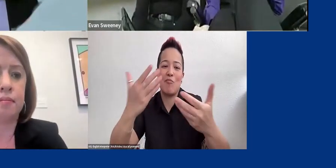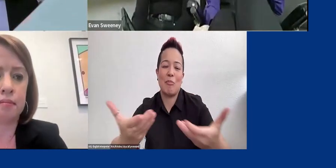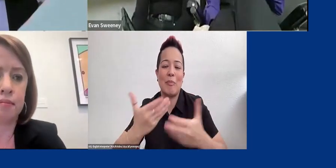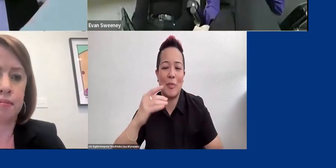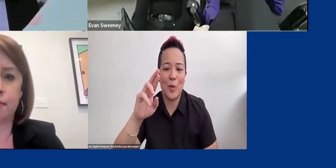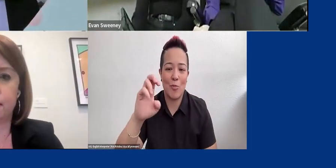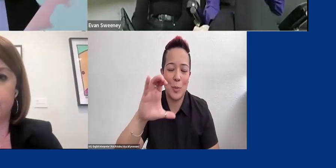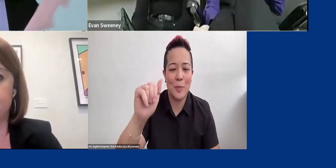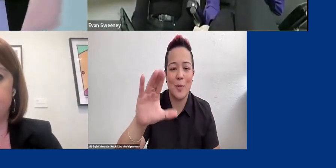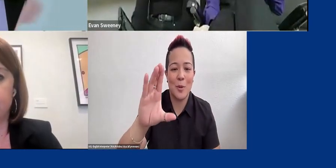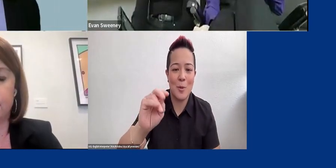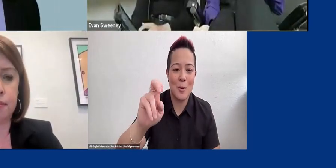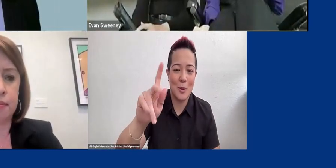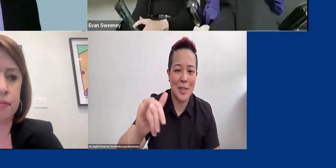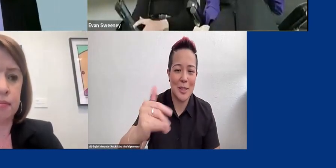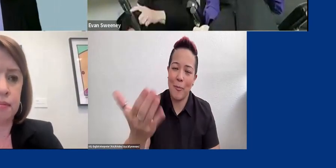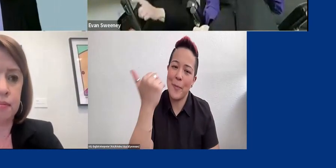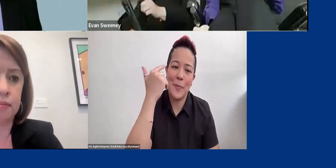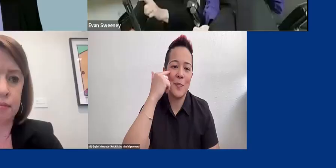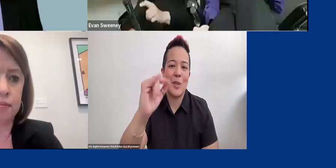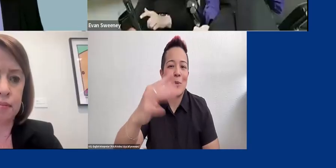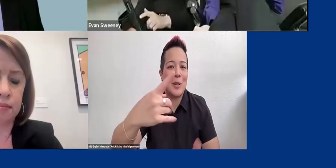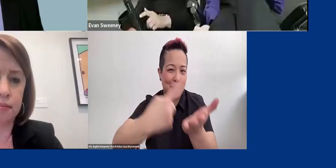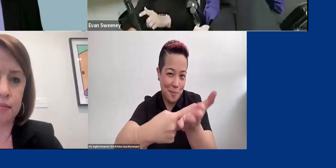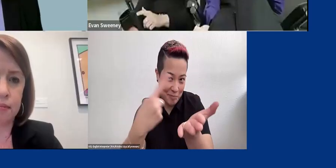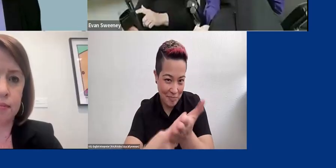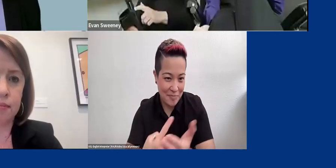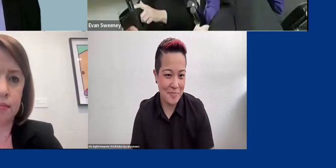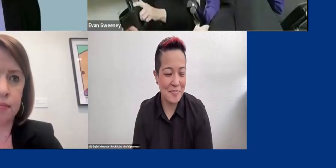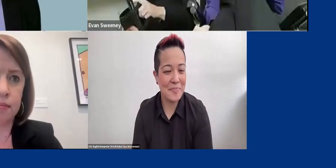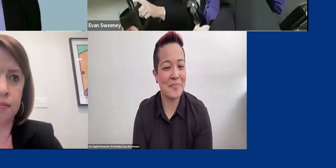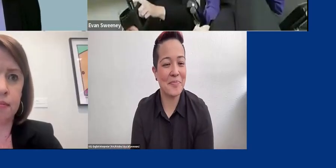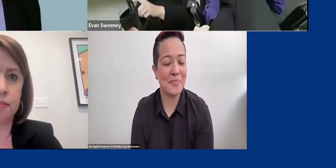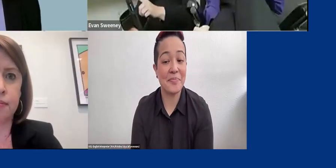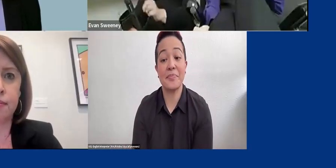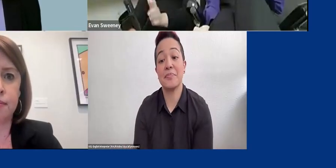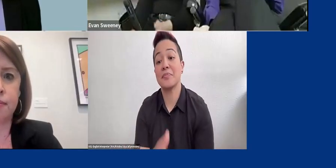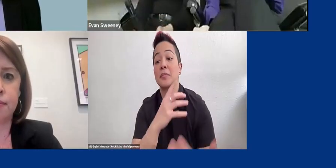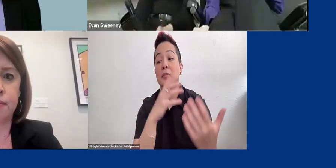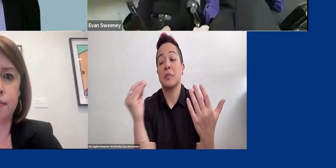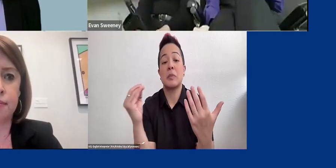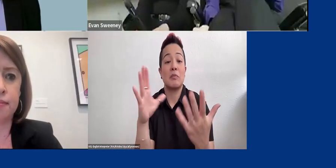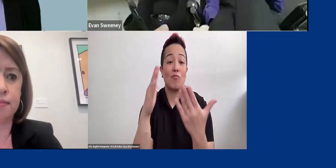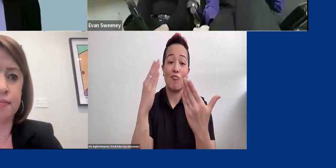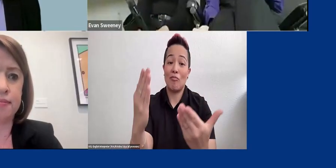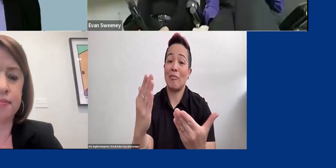Cokley up for a bit of a discussion. And go ahead and take it away, Rebecca.